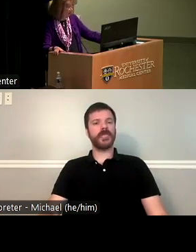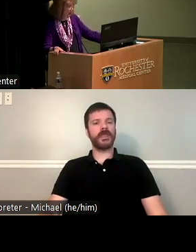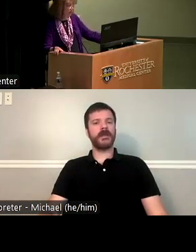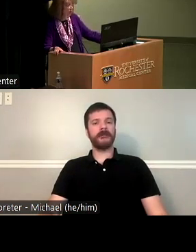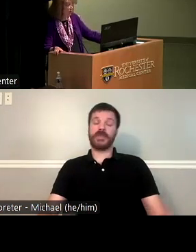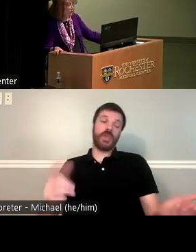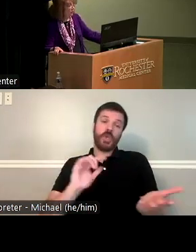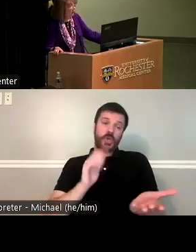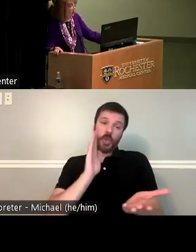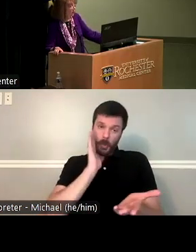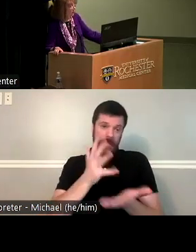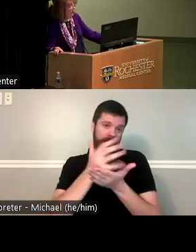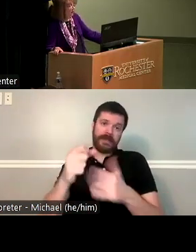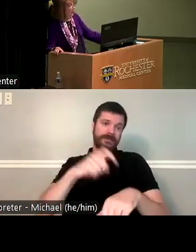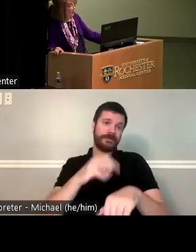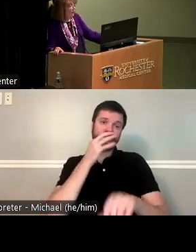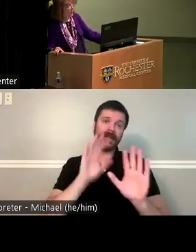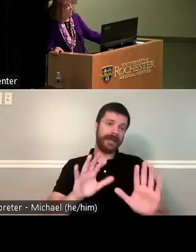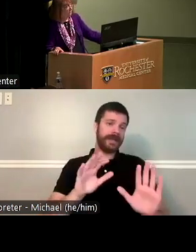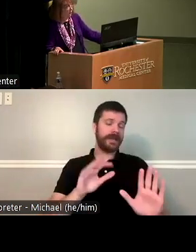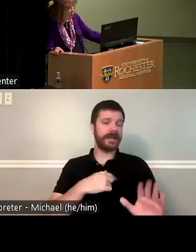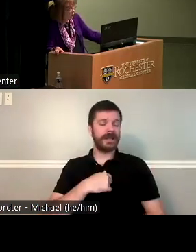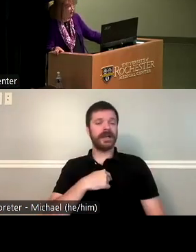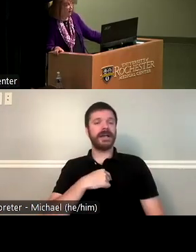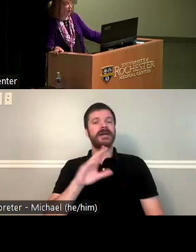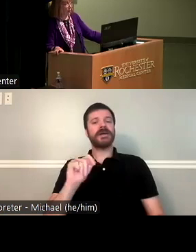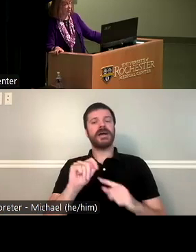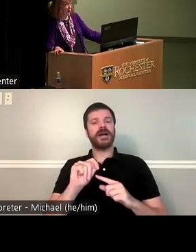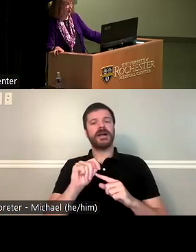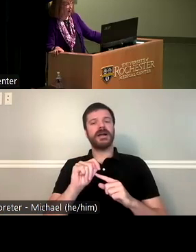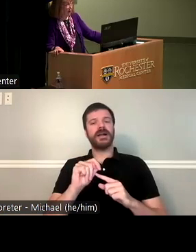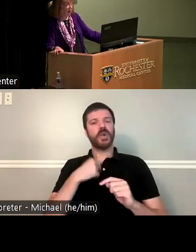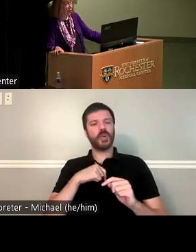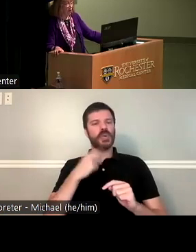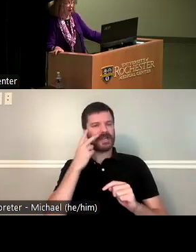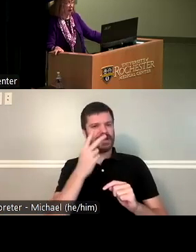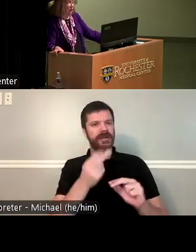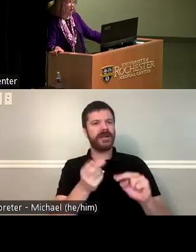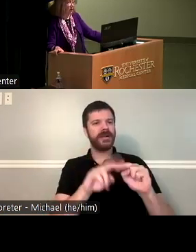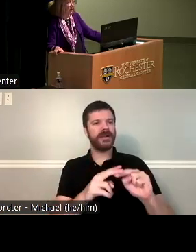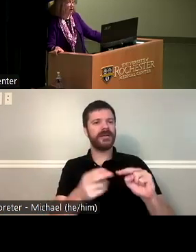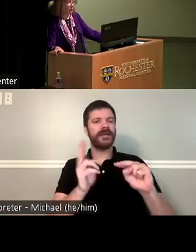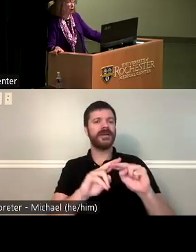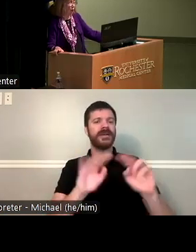time very soon but I think increasingly we're seeing a tragic accident murders